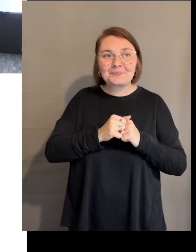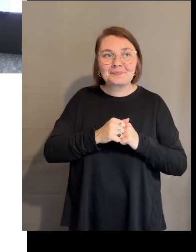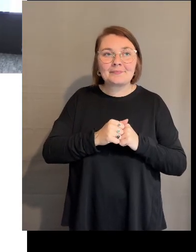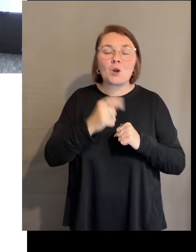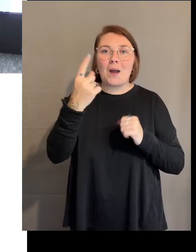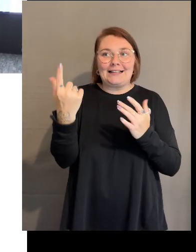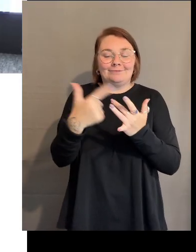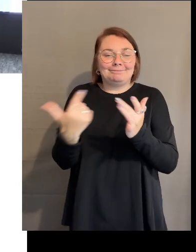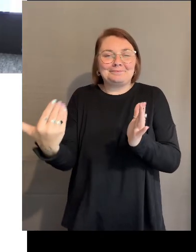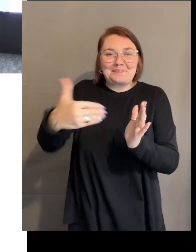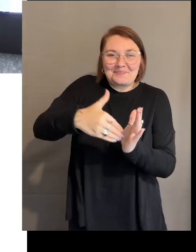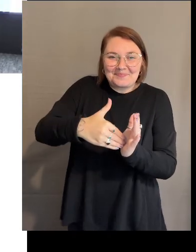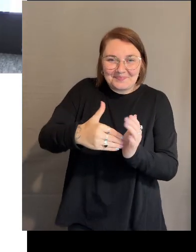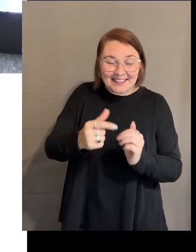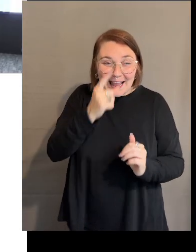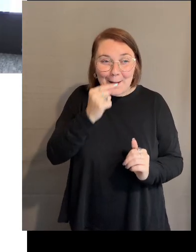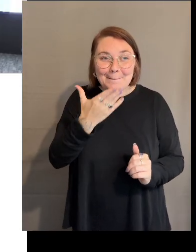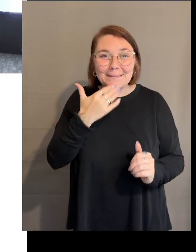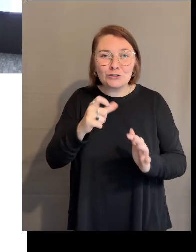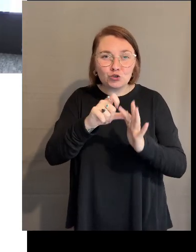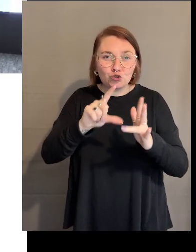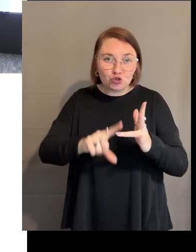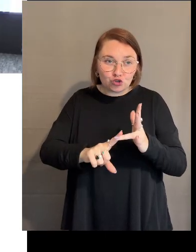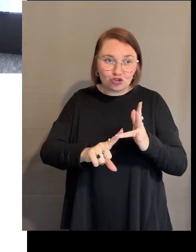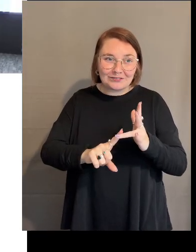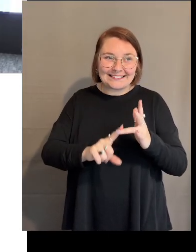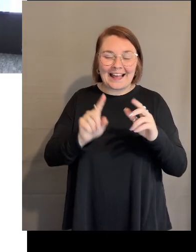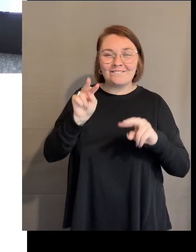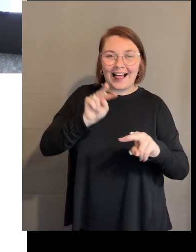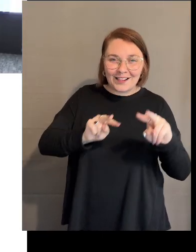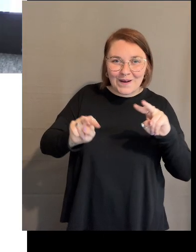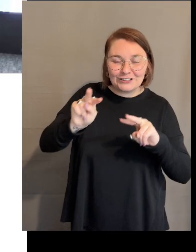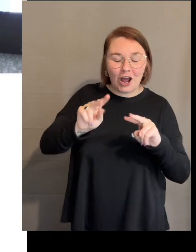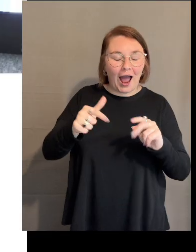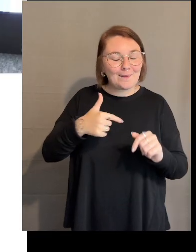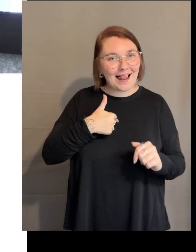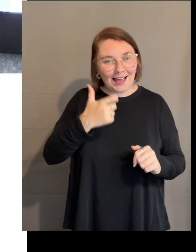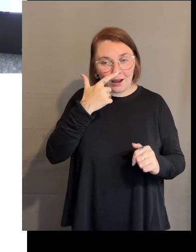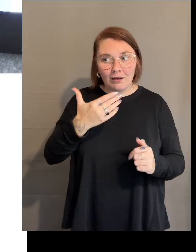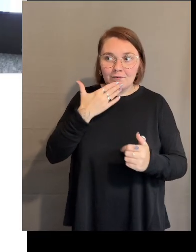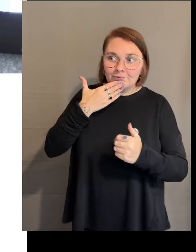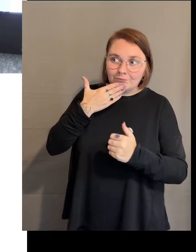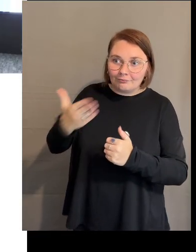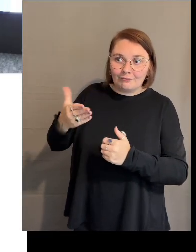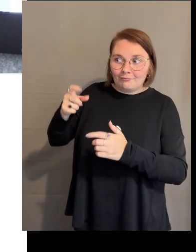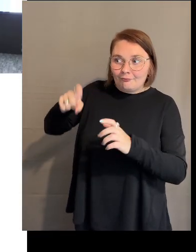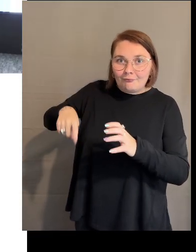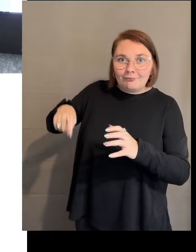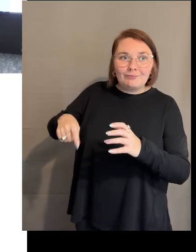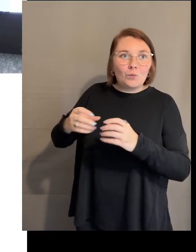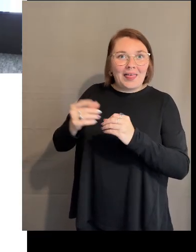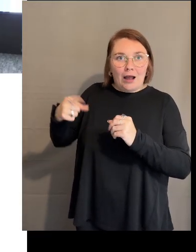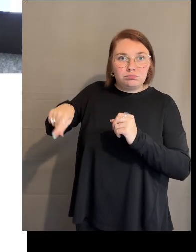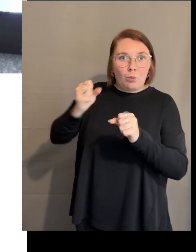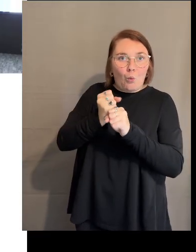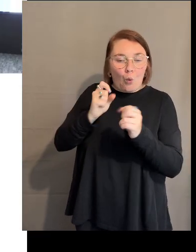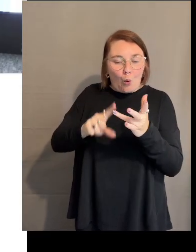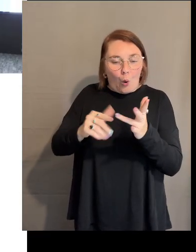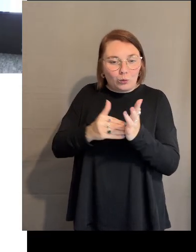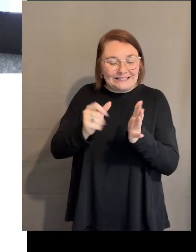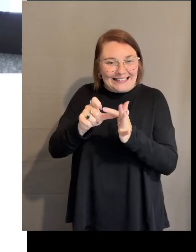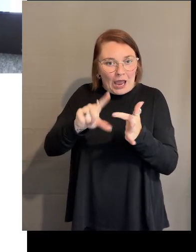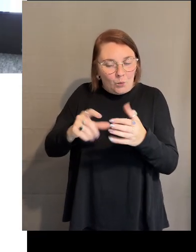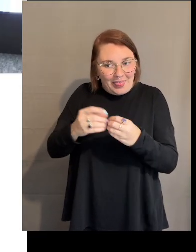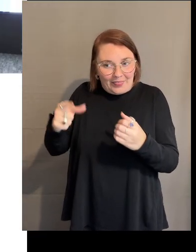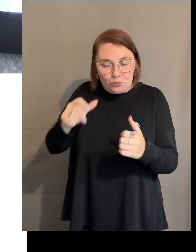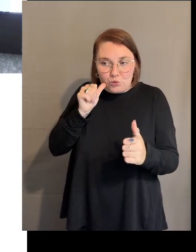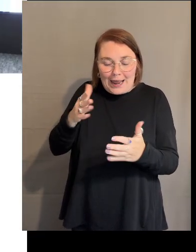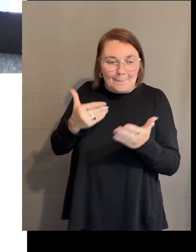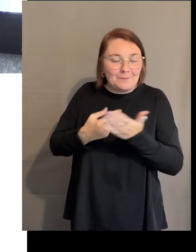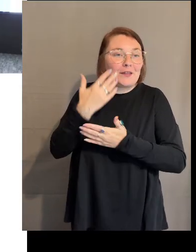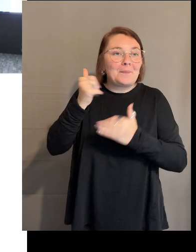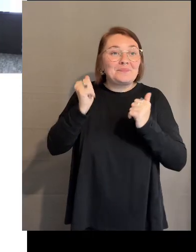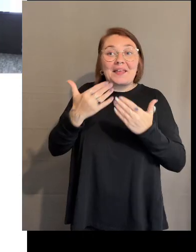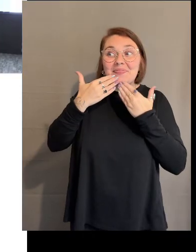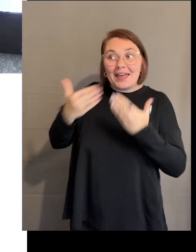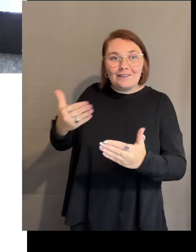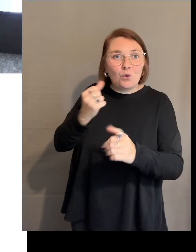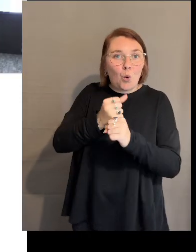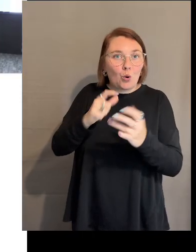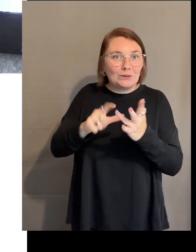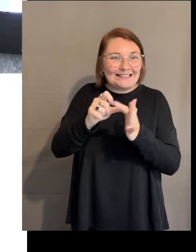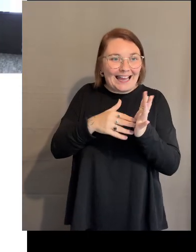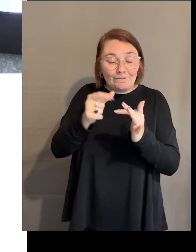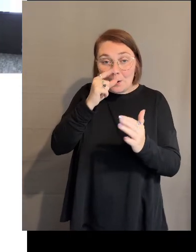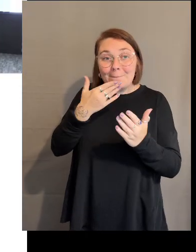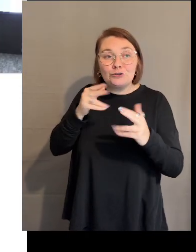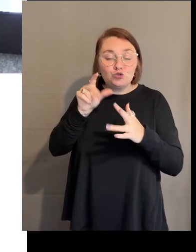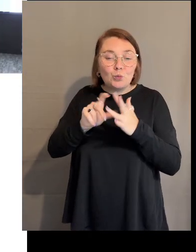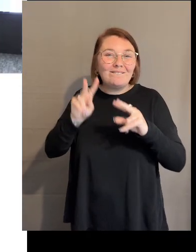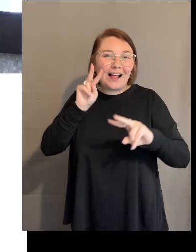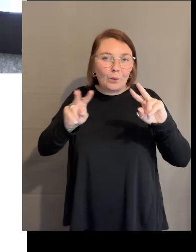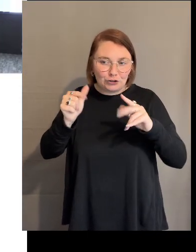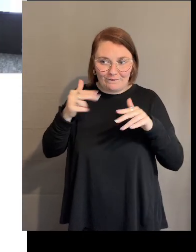Can we do, evaluation? I'm lucky, I have to thank God, because without Gosday, this thing doesn't happen. But, if everyone can do an evaluation of today, that would be really good as well. So there's the QR code.